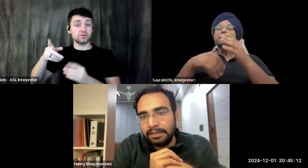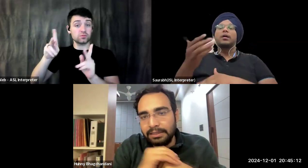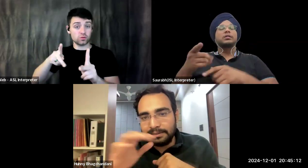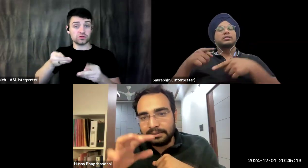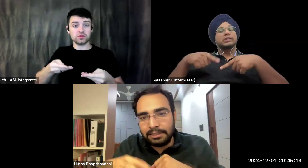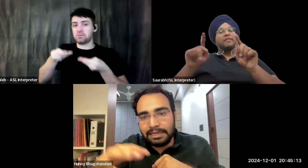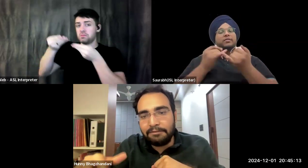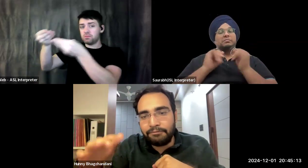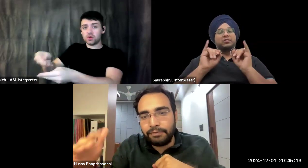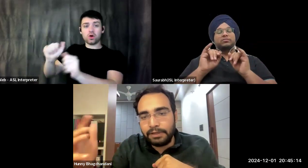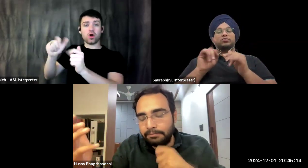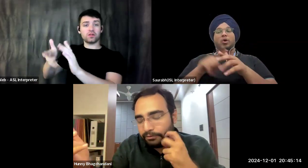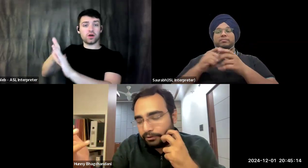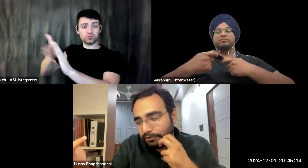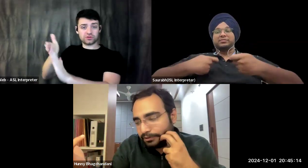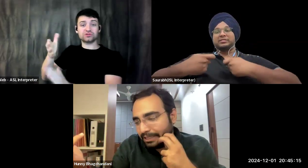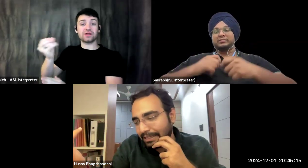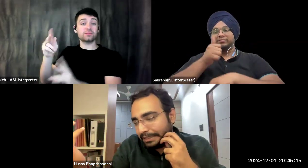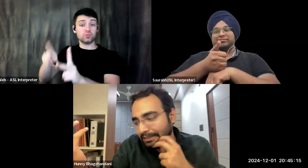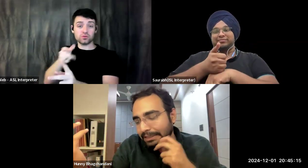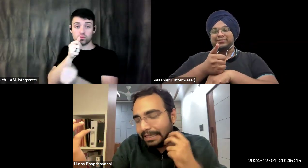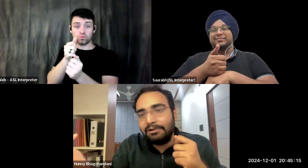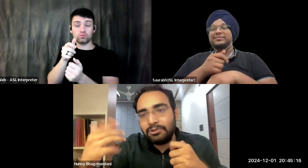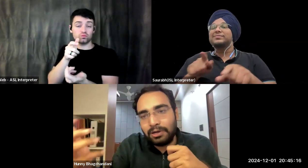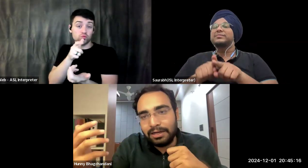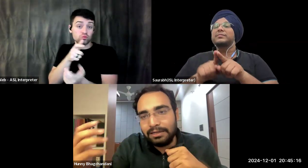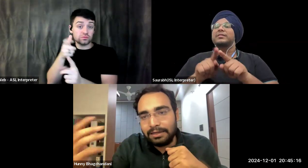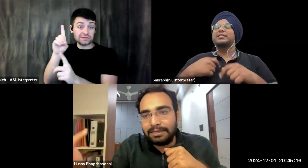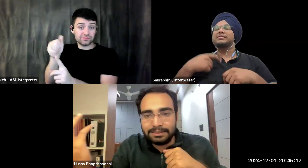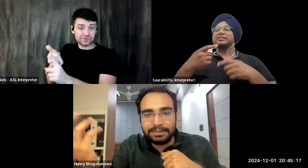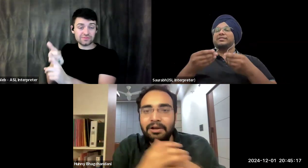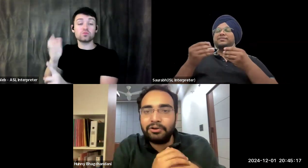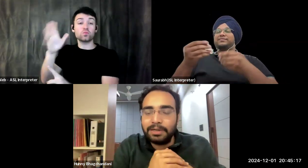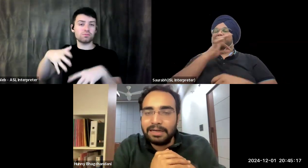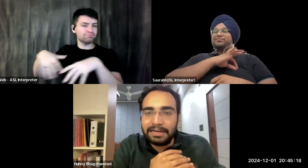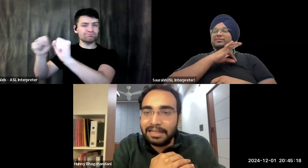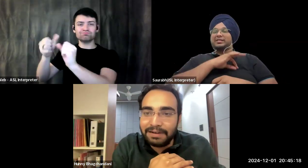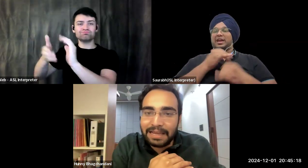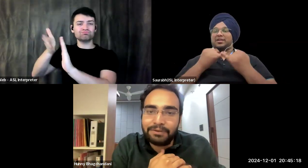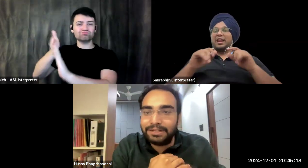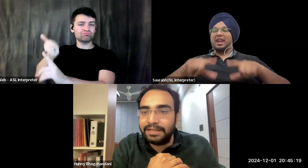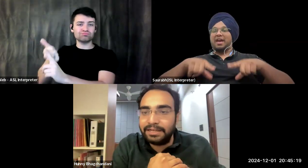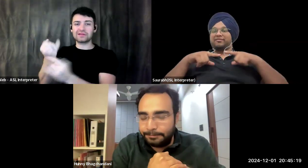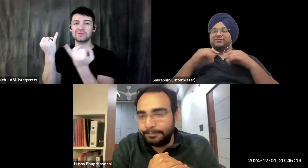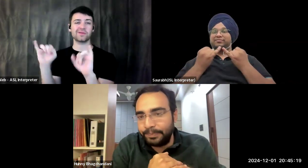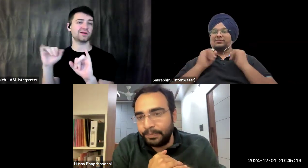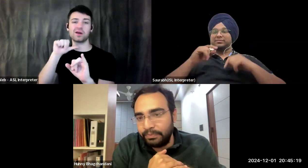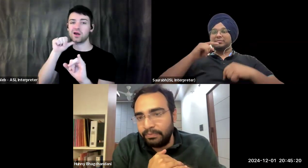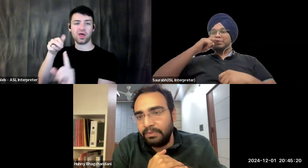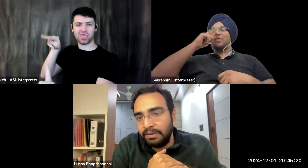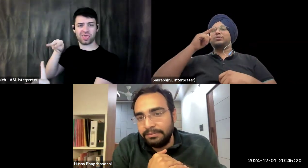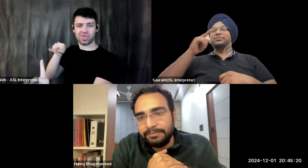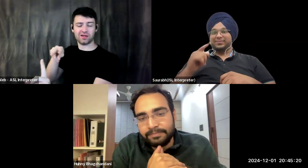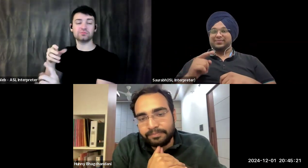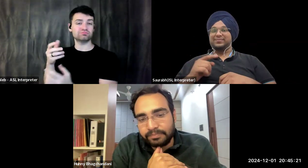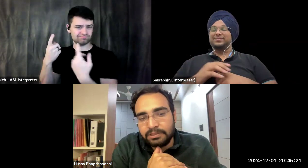And it's life, what do you say like he can also earn as an entrepreneur and live a life with dignity.